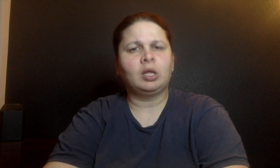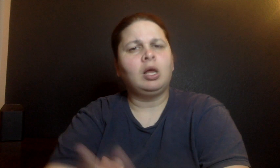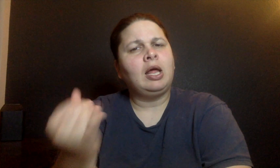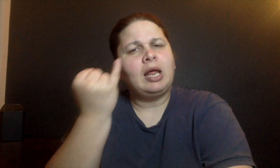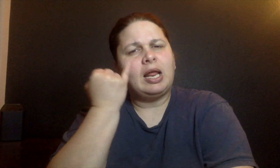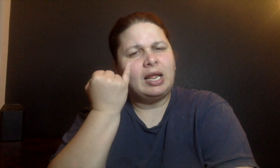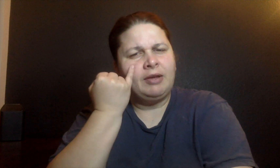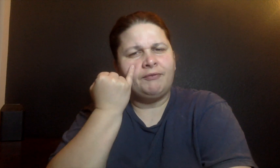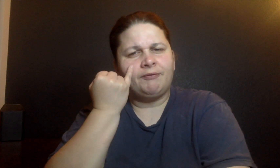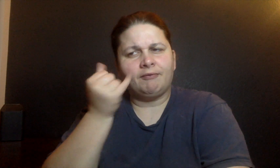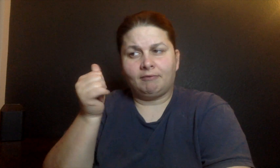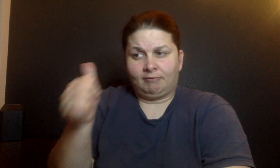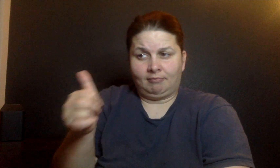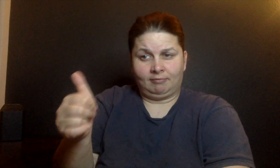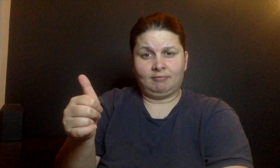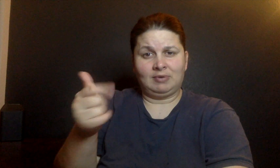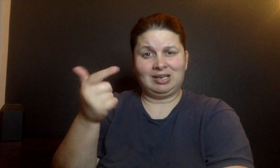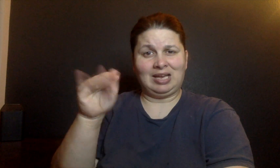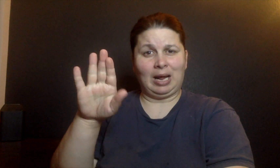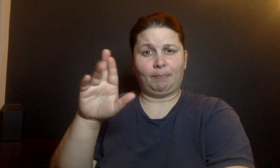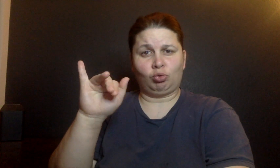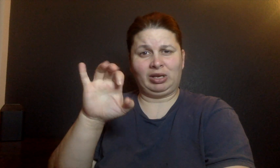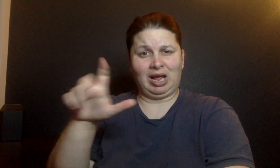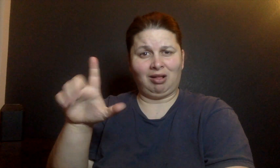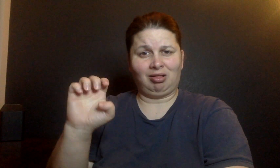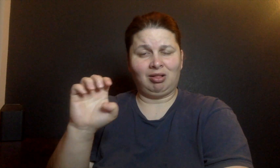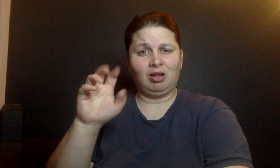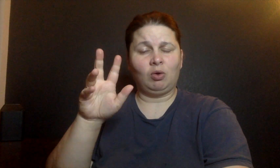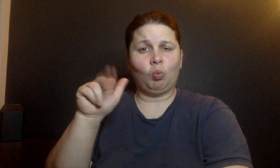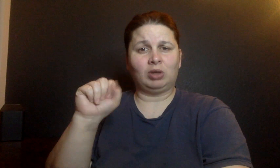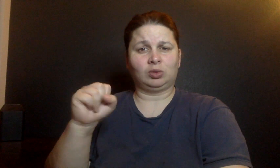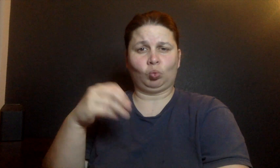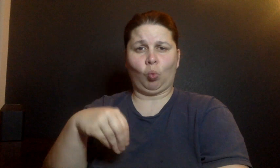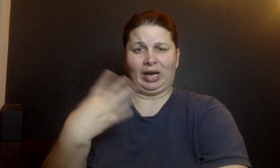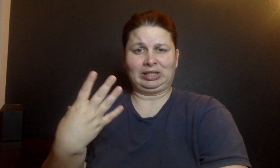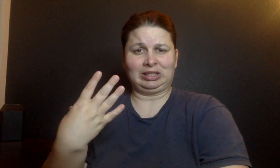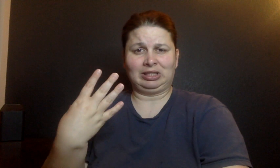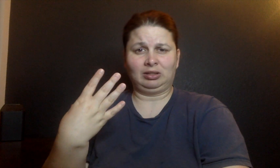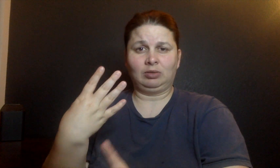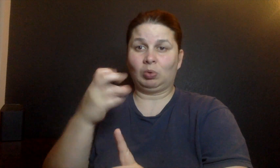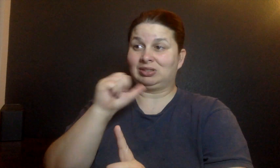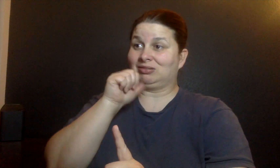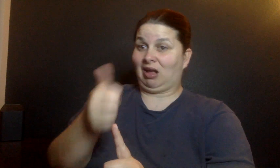If Gabrielle had not been white,